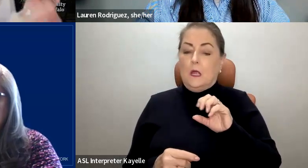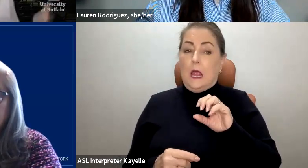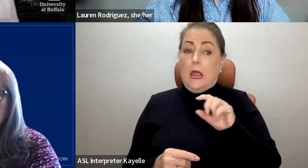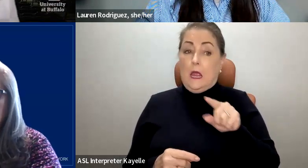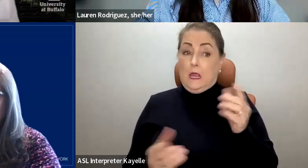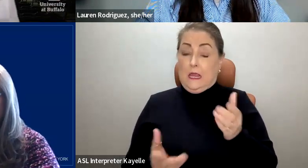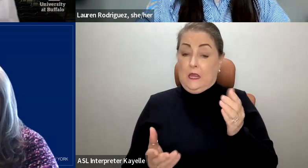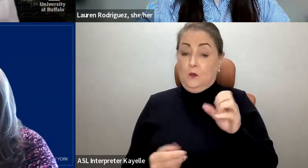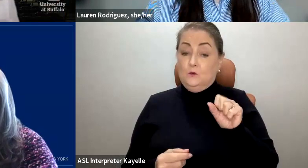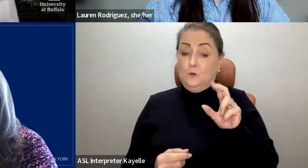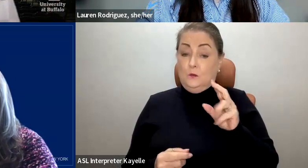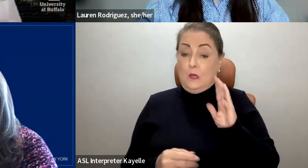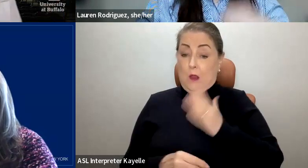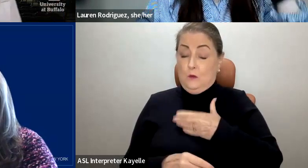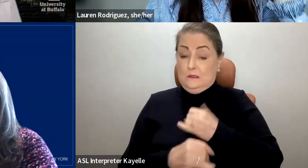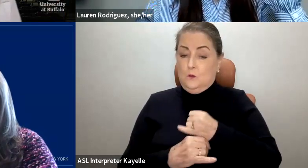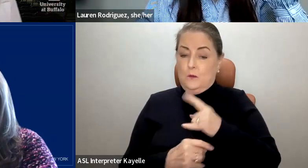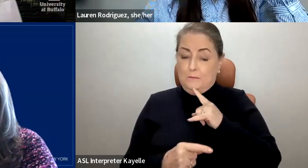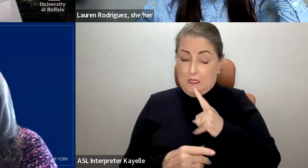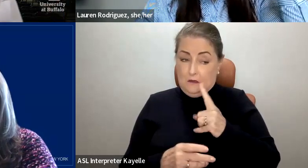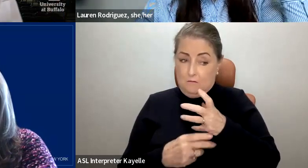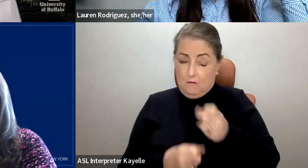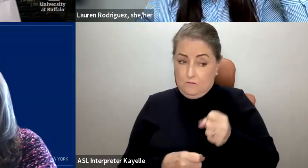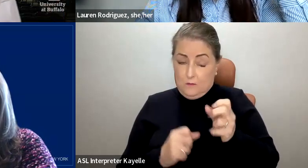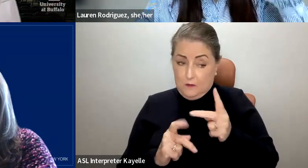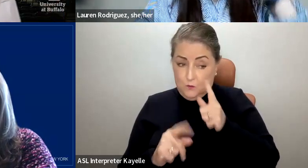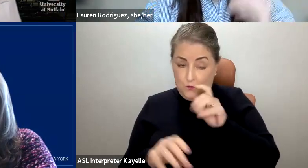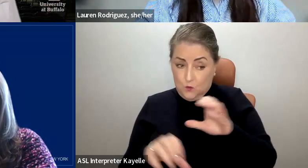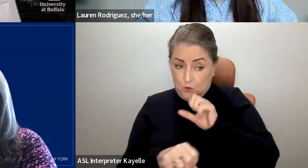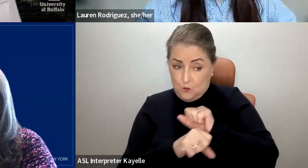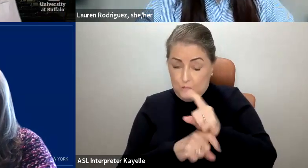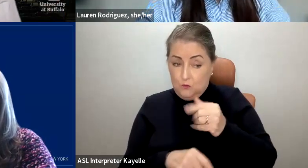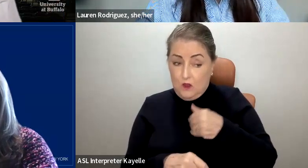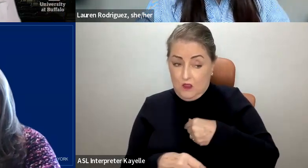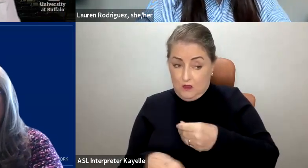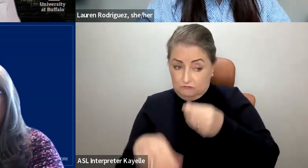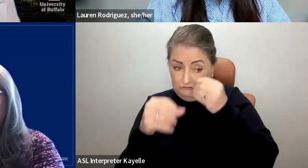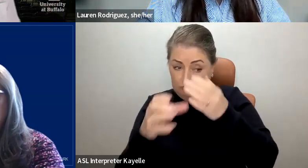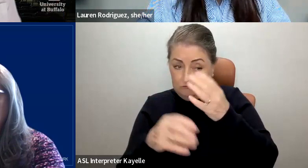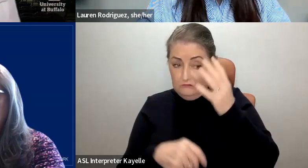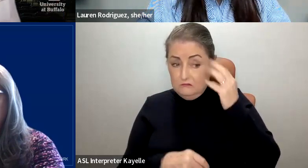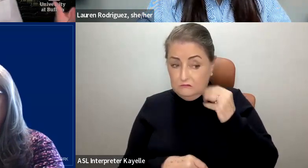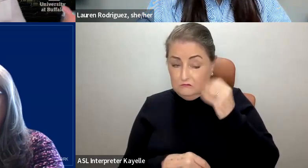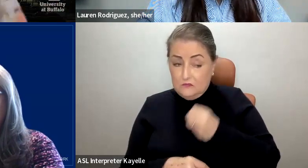be confident that the people doing this work, have the expertise and experience to do it correctly. So one of these